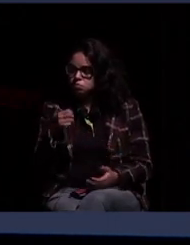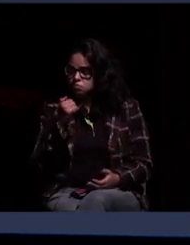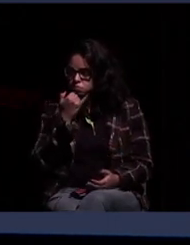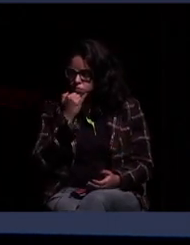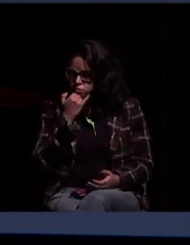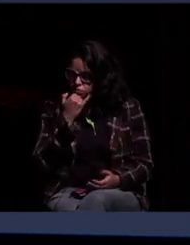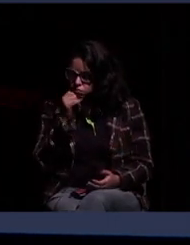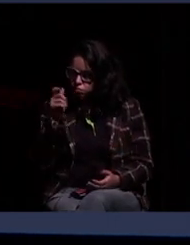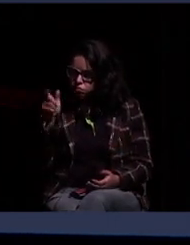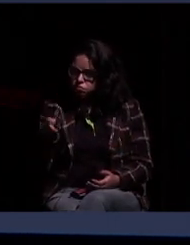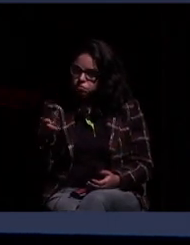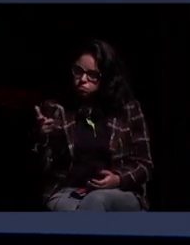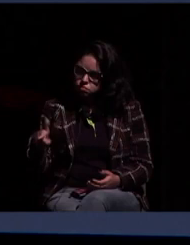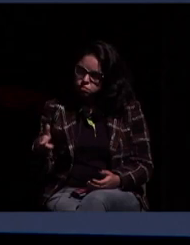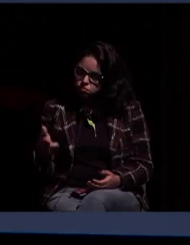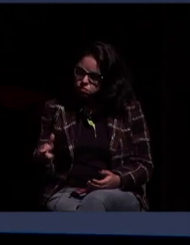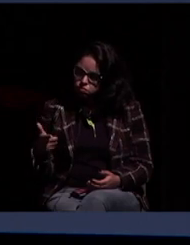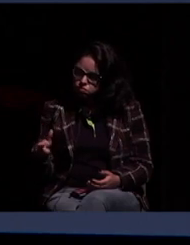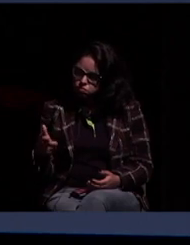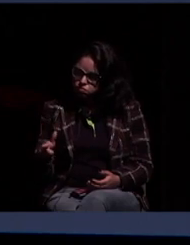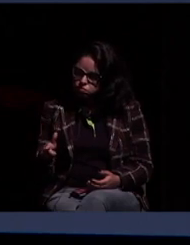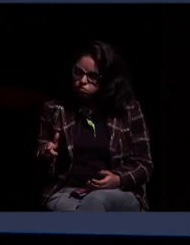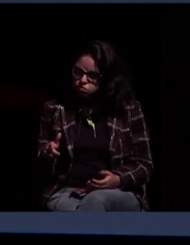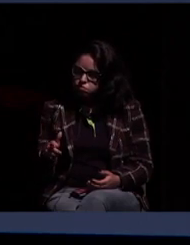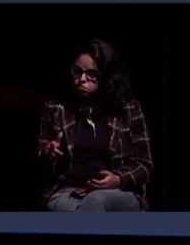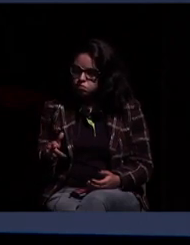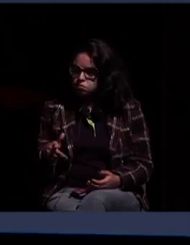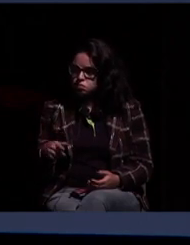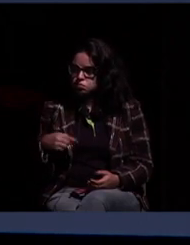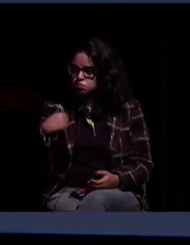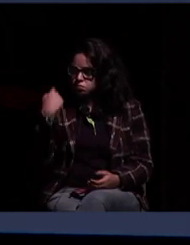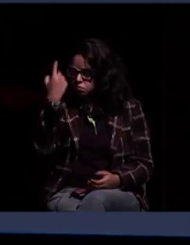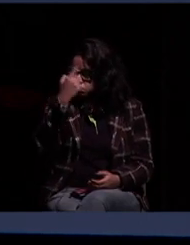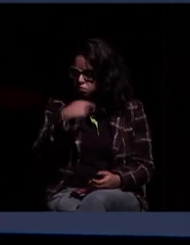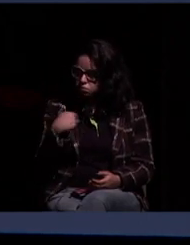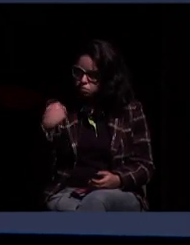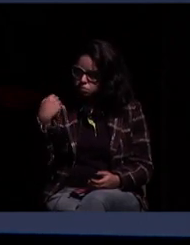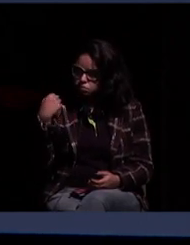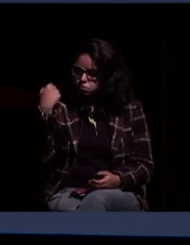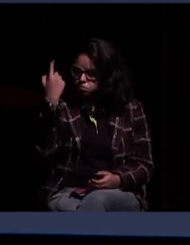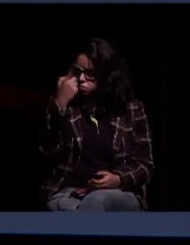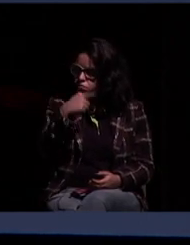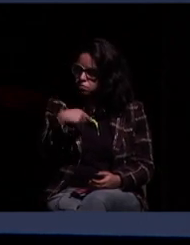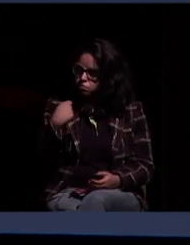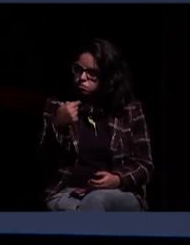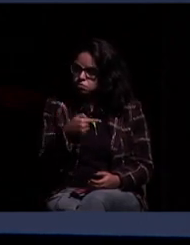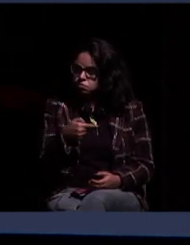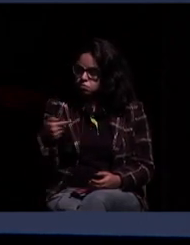Those who are not can spend weeks and even months